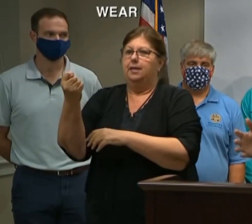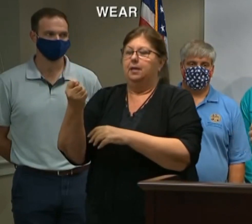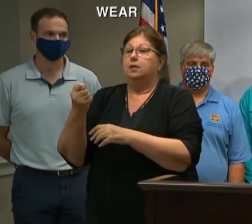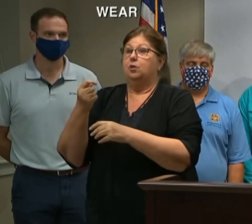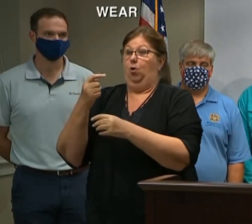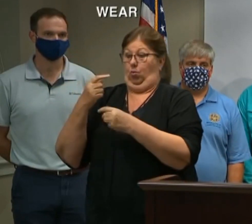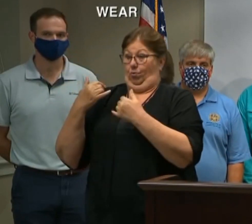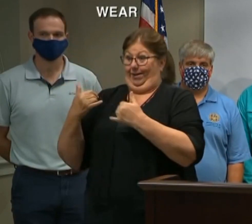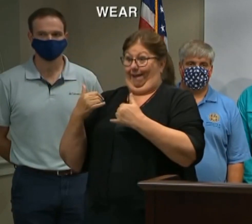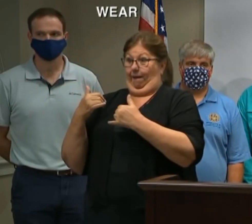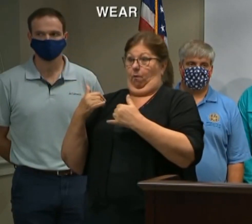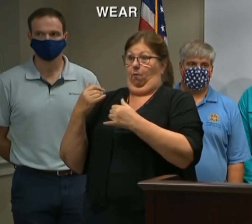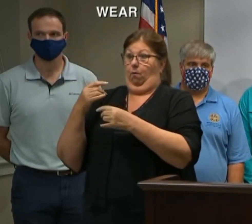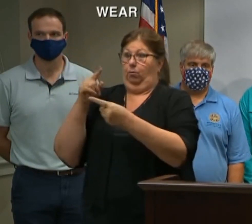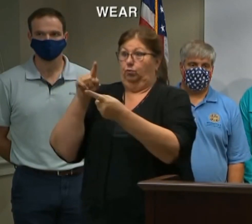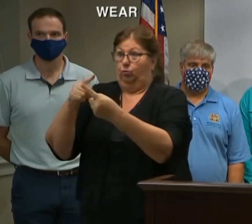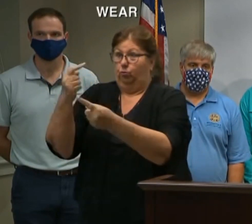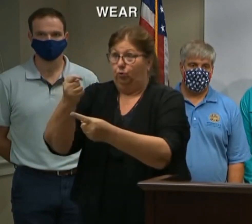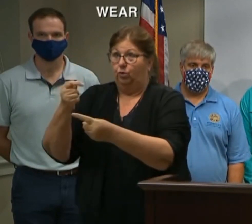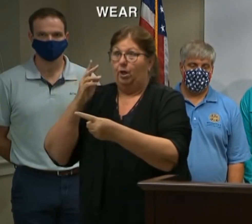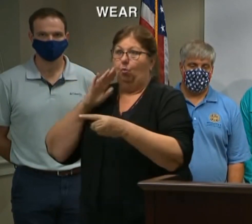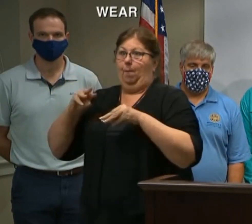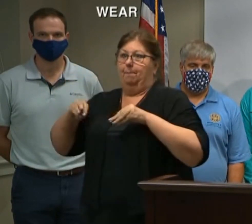to ensure that we're as close to full power as we can get